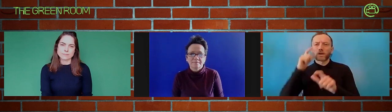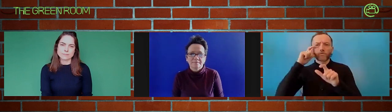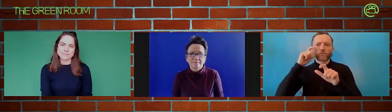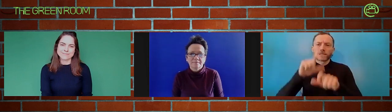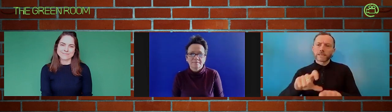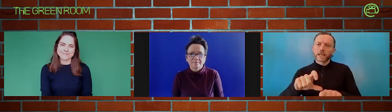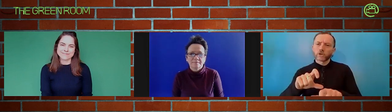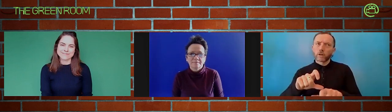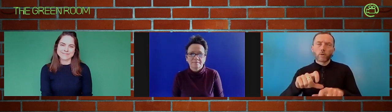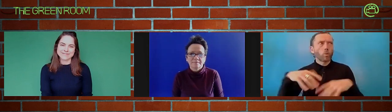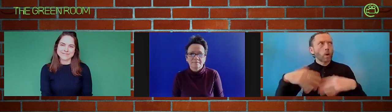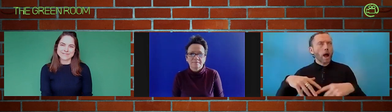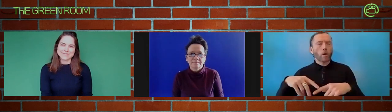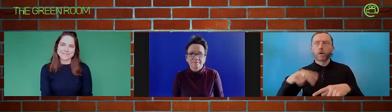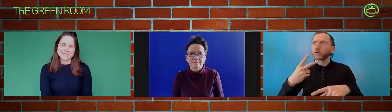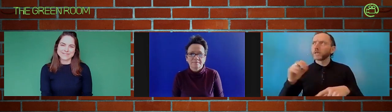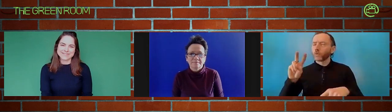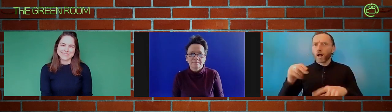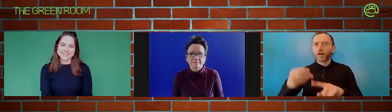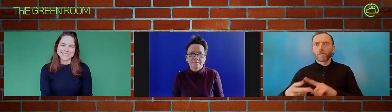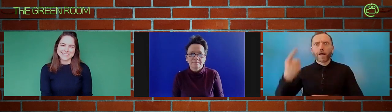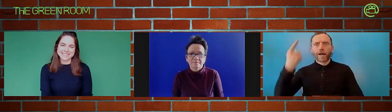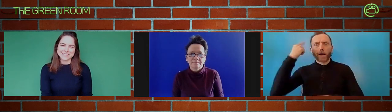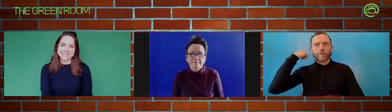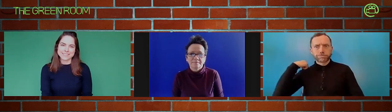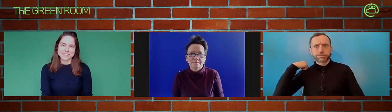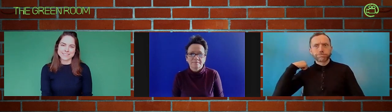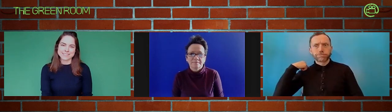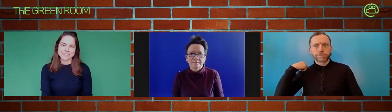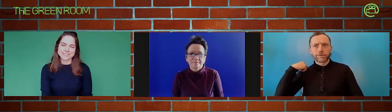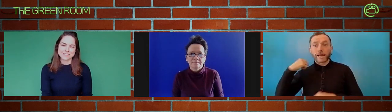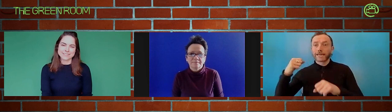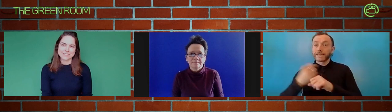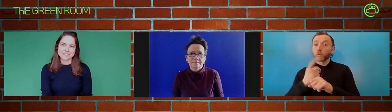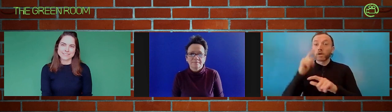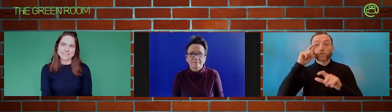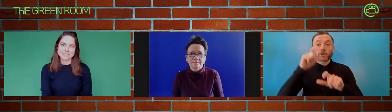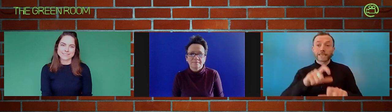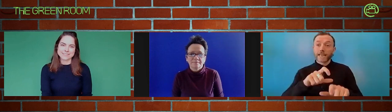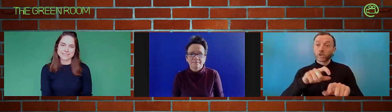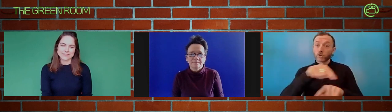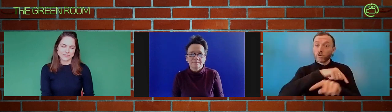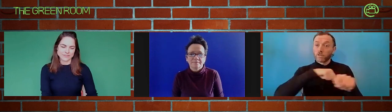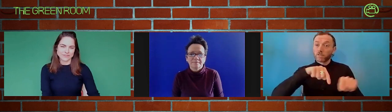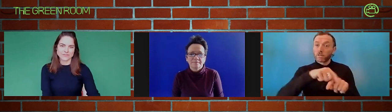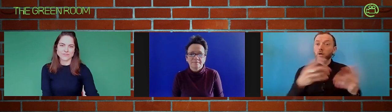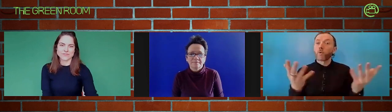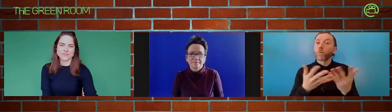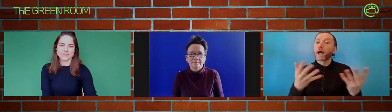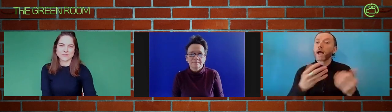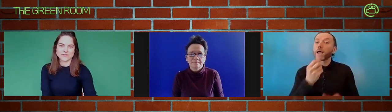it's a long time ago. We did a residential in Bath. In a school, a lovely